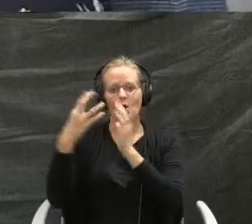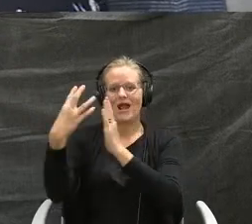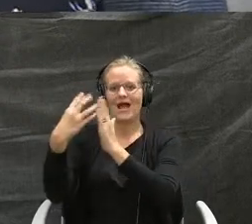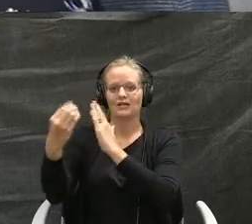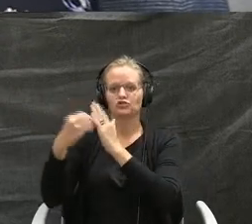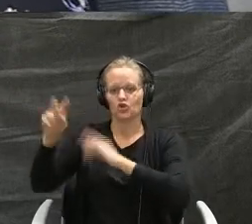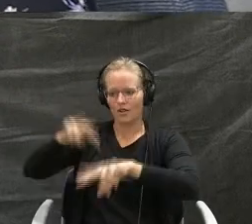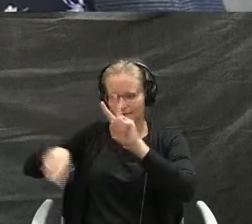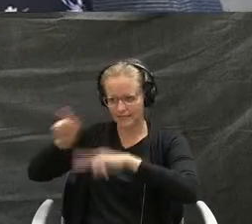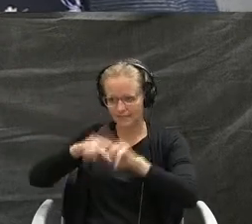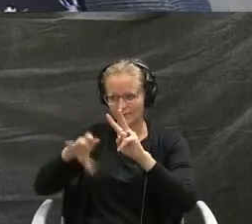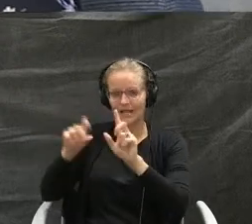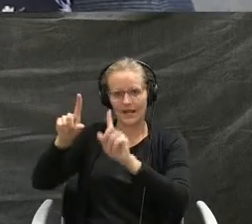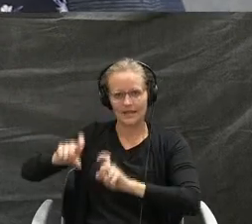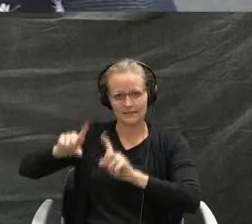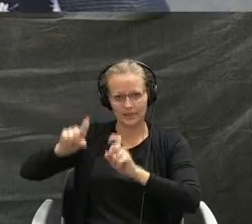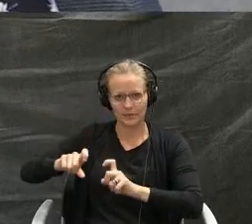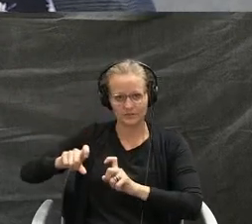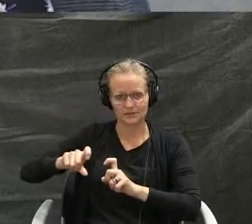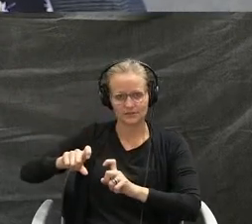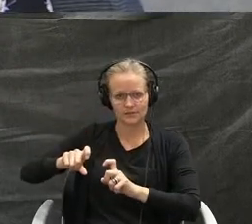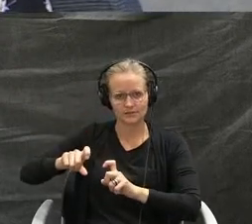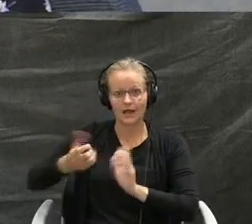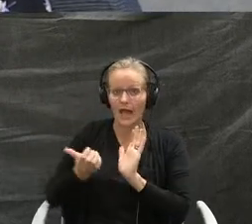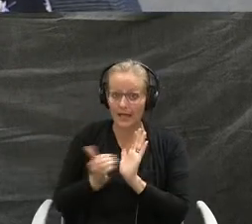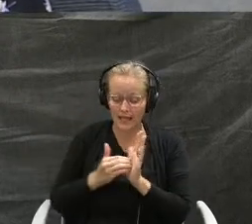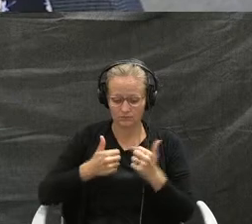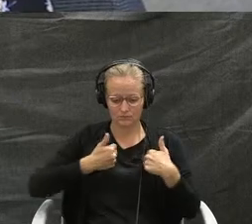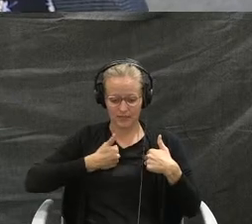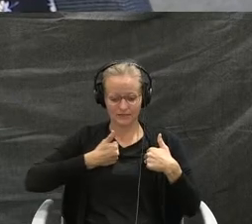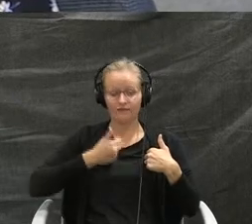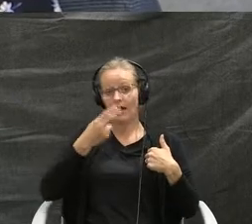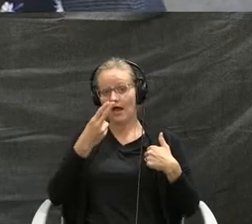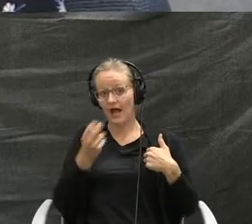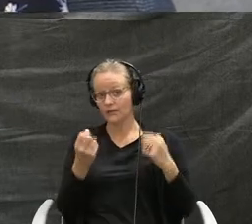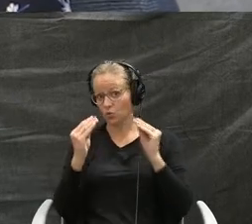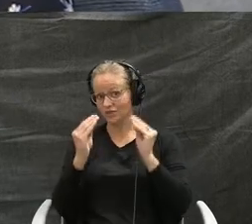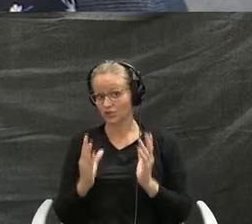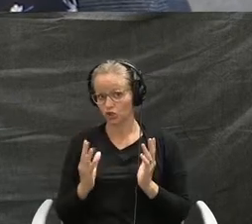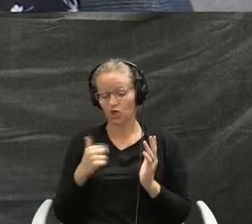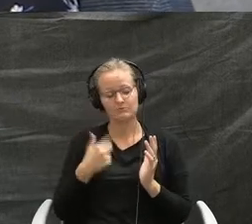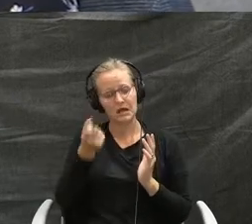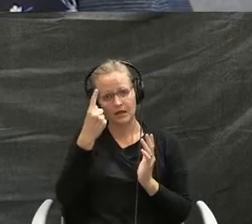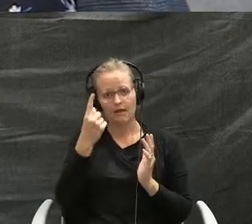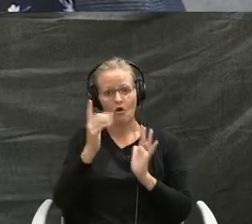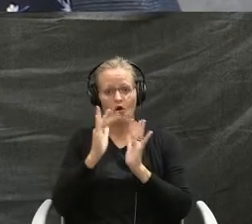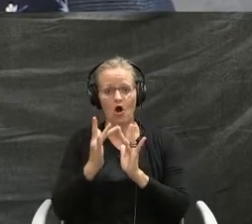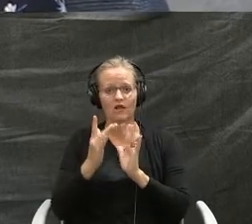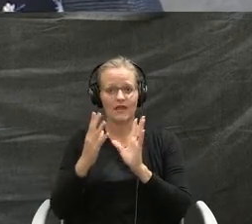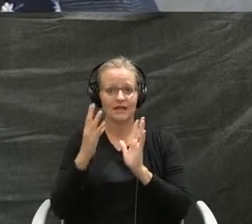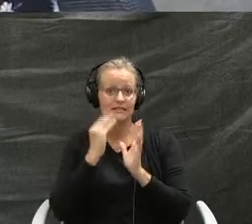Again, I am speaking as a high school teacher and understand that the online experience is likely different for elementary